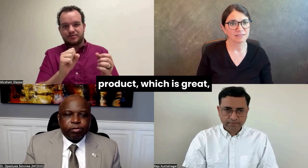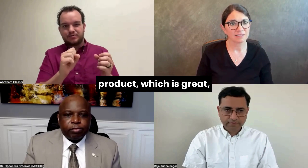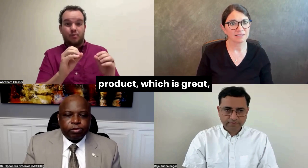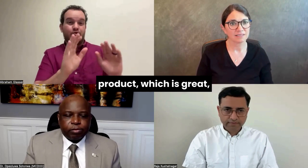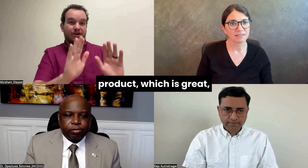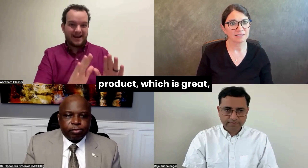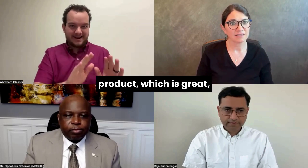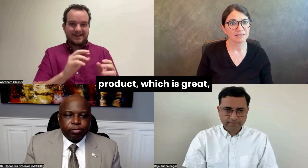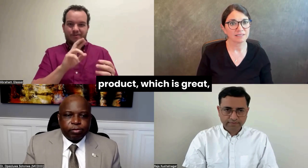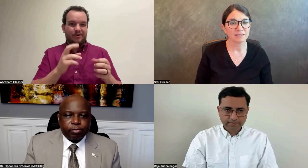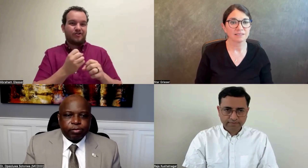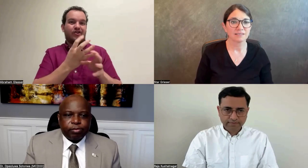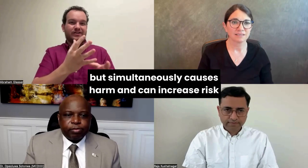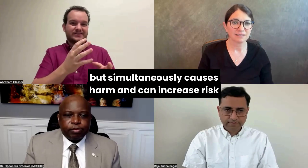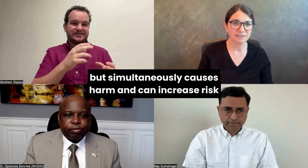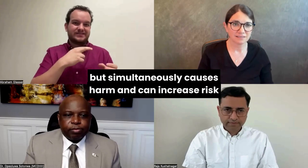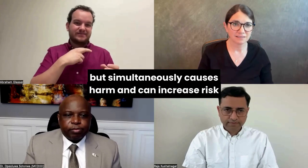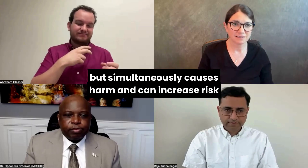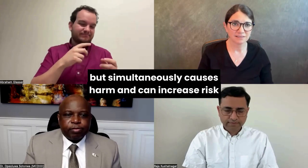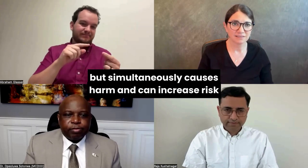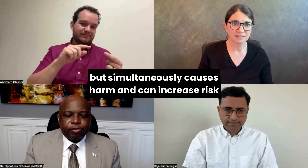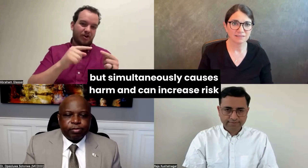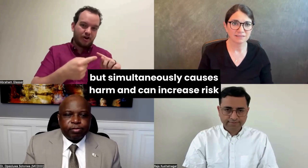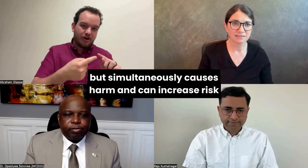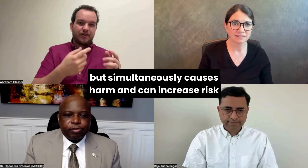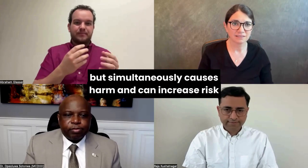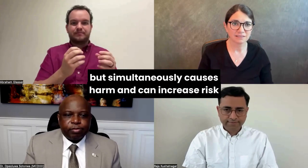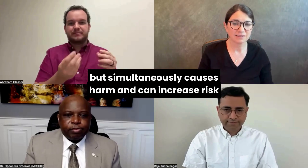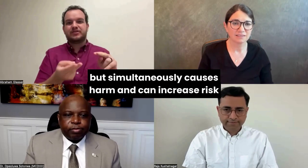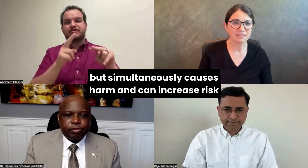but simultaneously causes harm and can increase risk